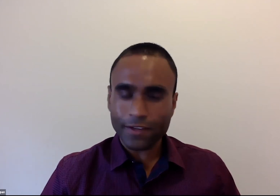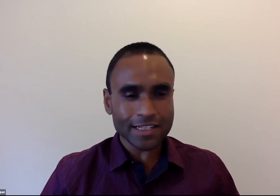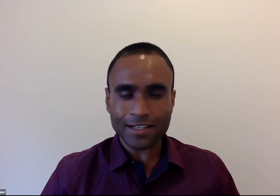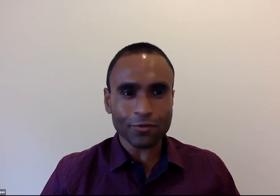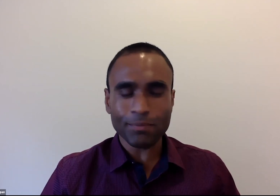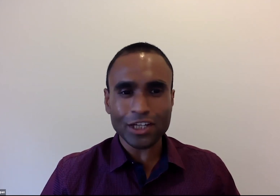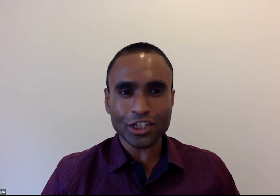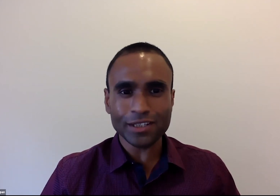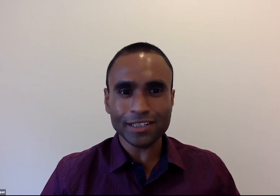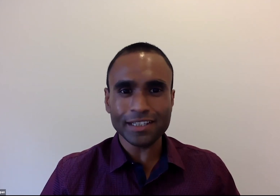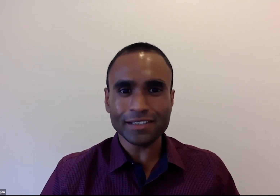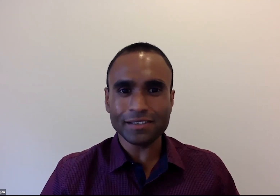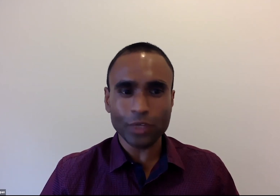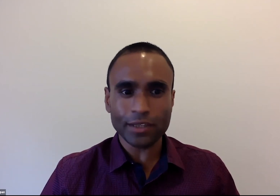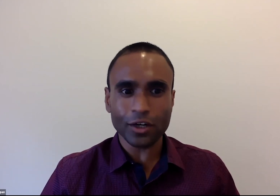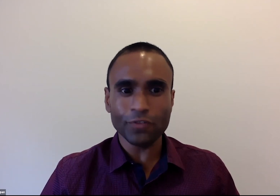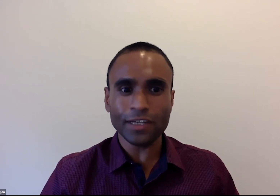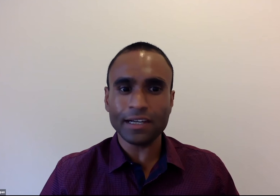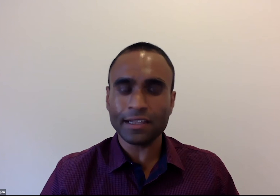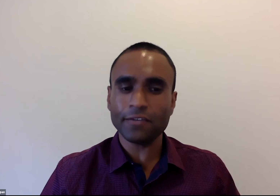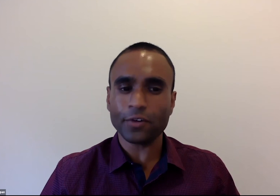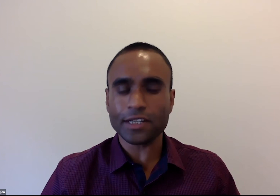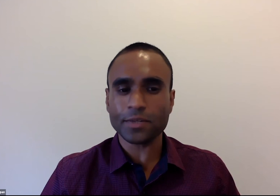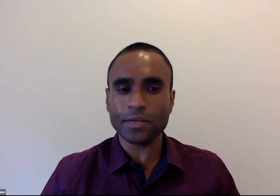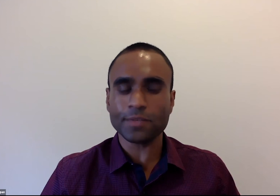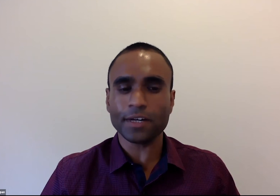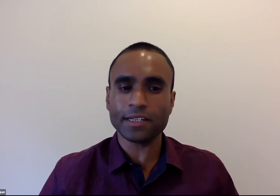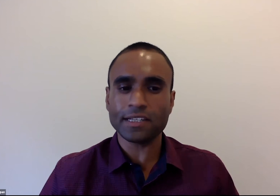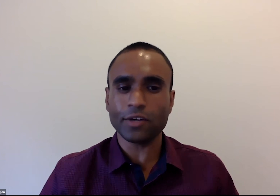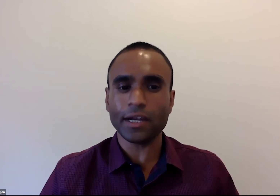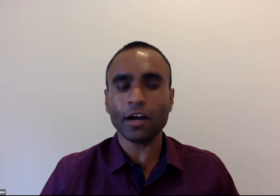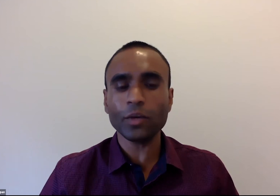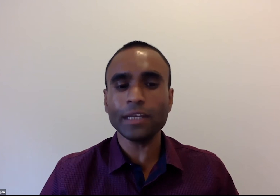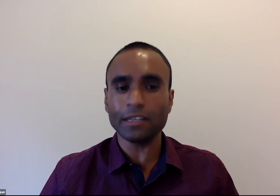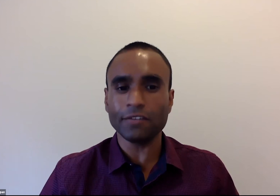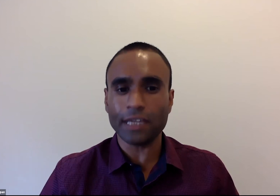As everyone mentioned earlier with COVID I think for us it was about considering how do we deliver